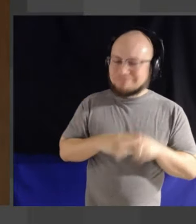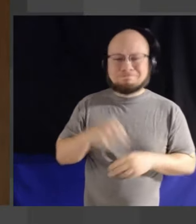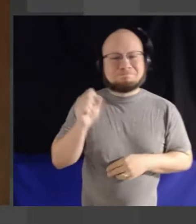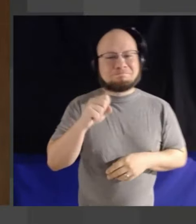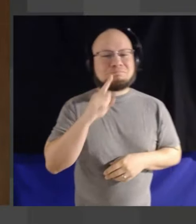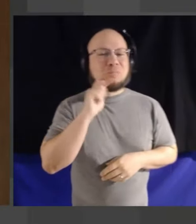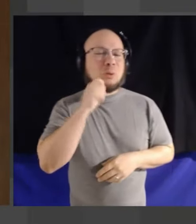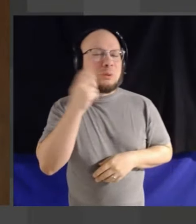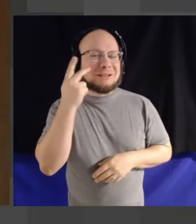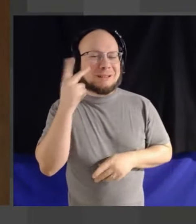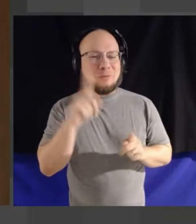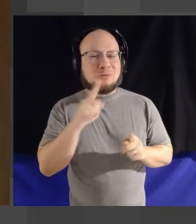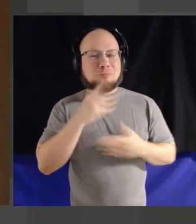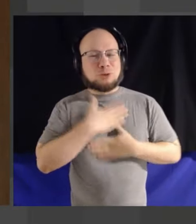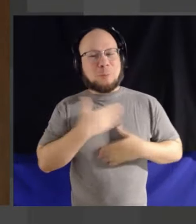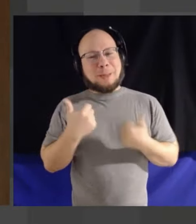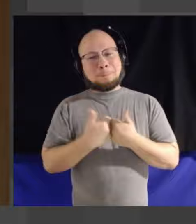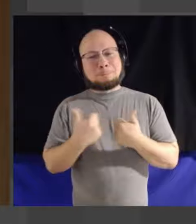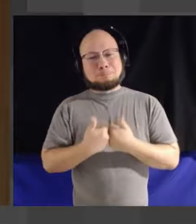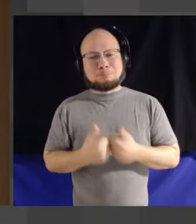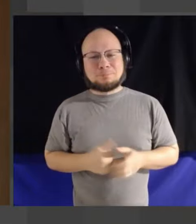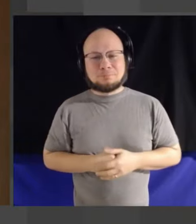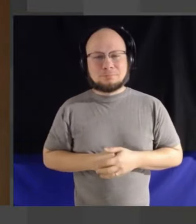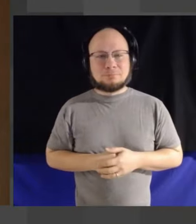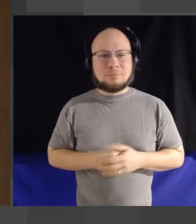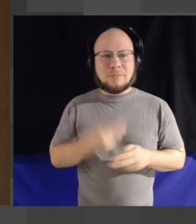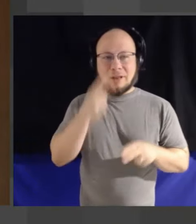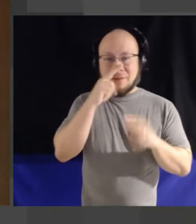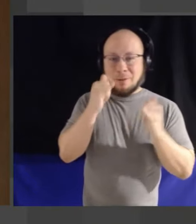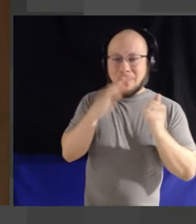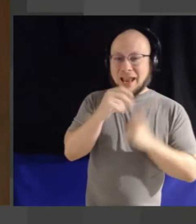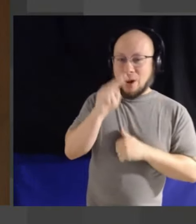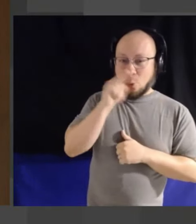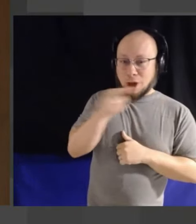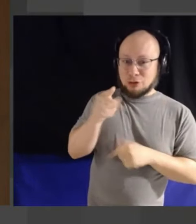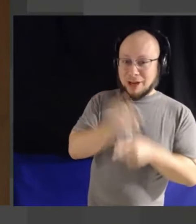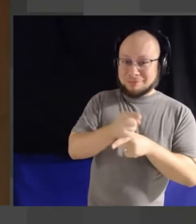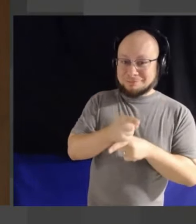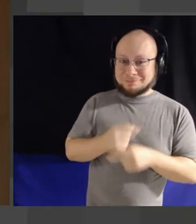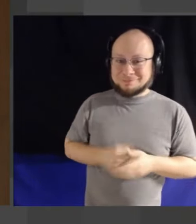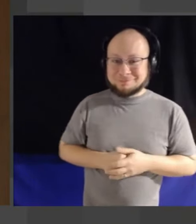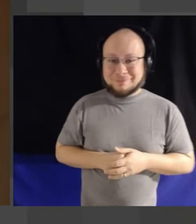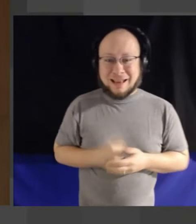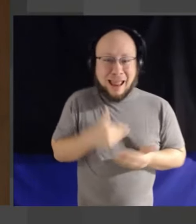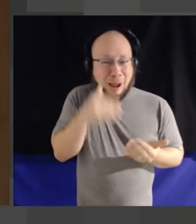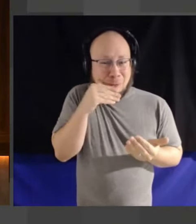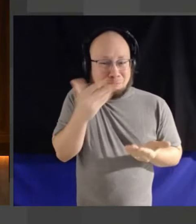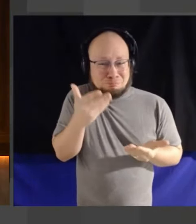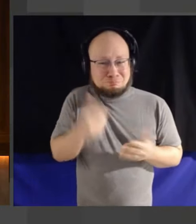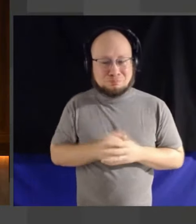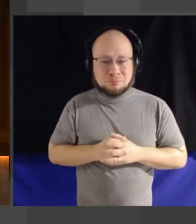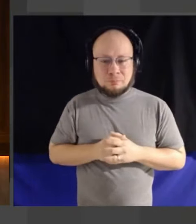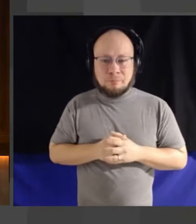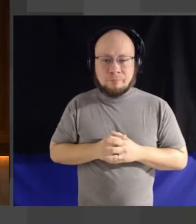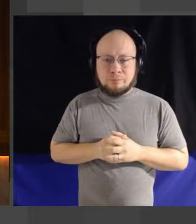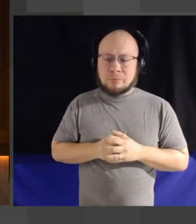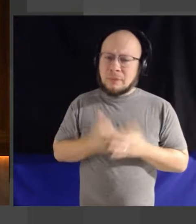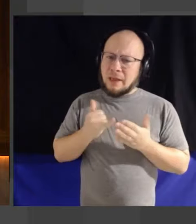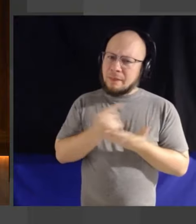THAT LOOKS SO FUN. IT'S SO COOL TO SEE PEOPLE HAVE FUN WITH THE GAME.